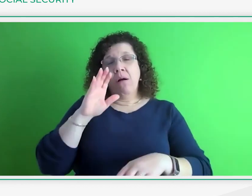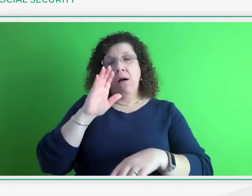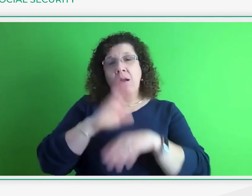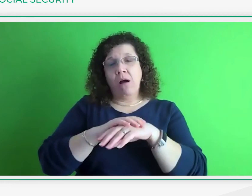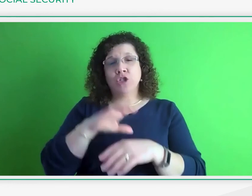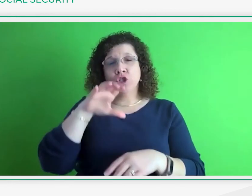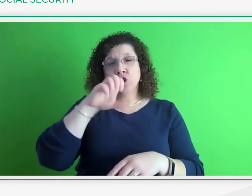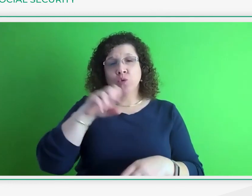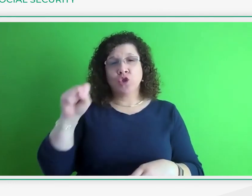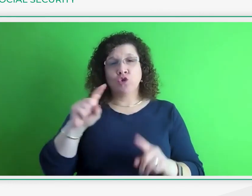Is that going to happen?